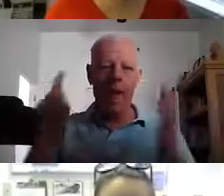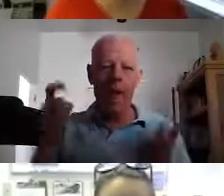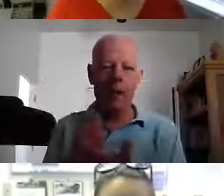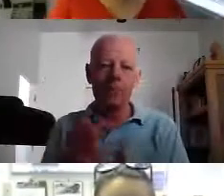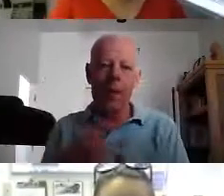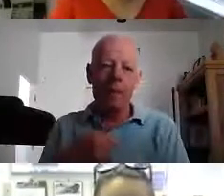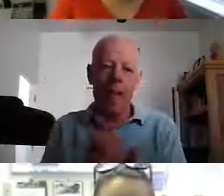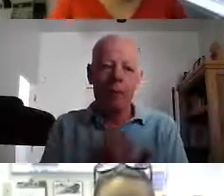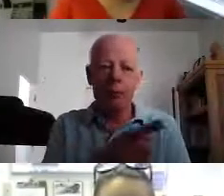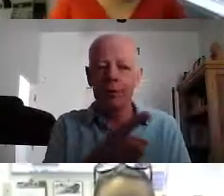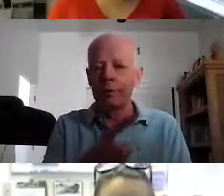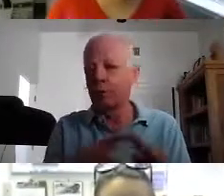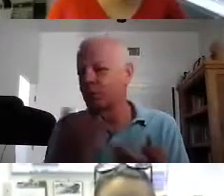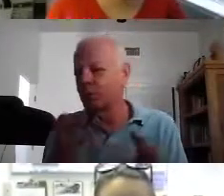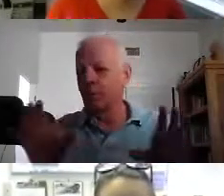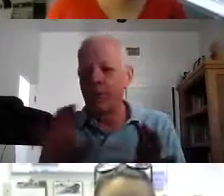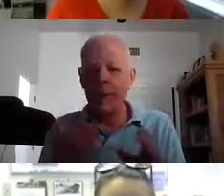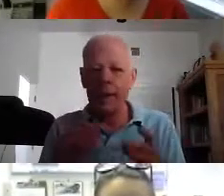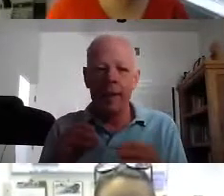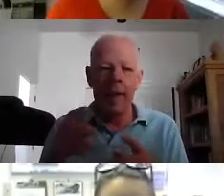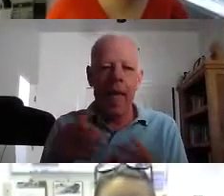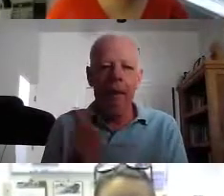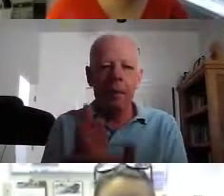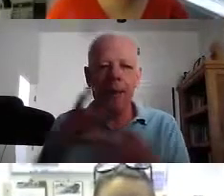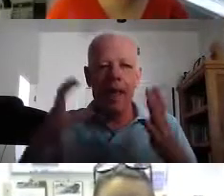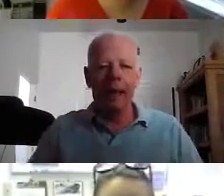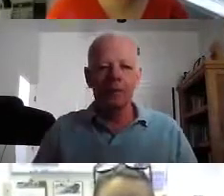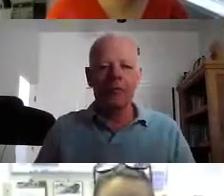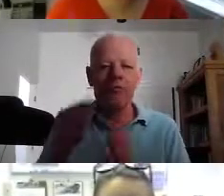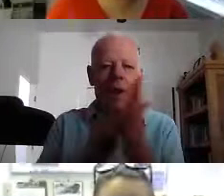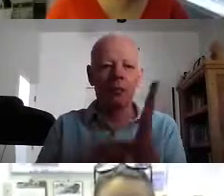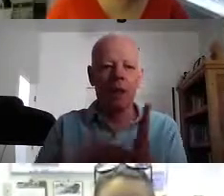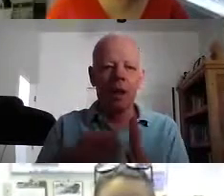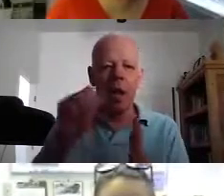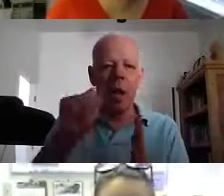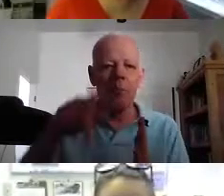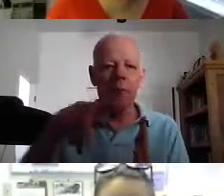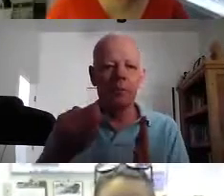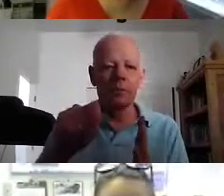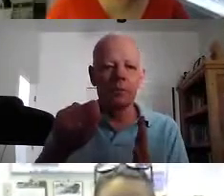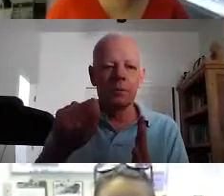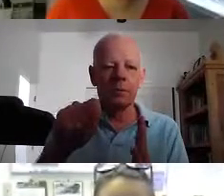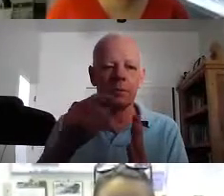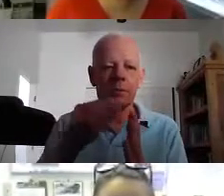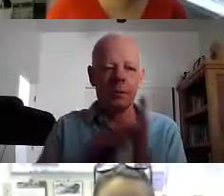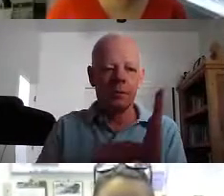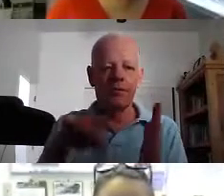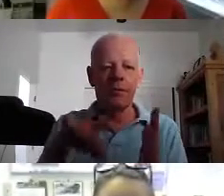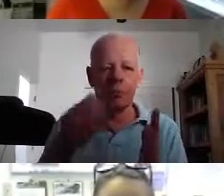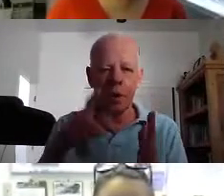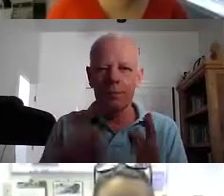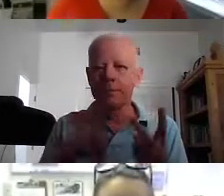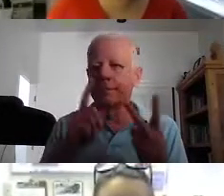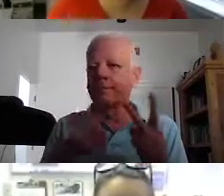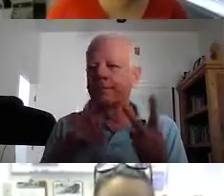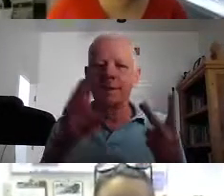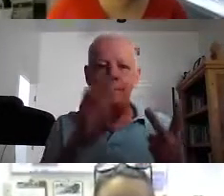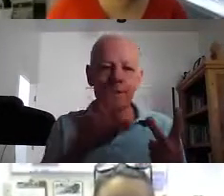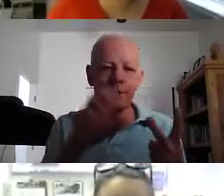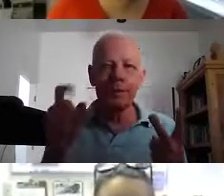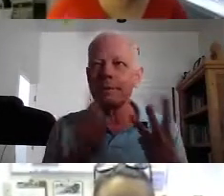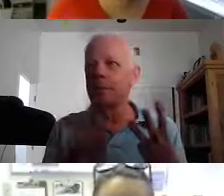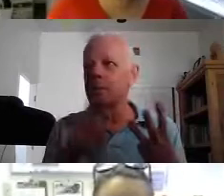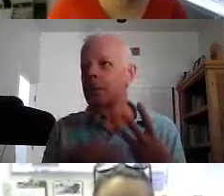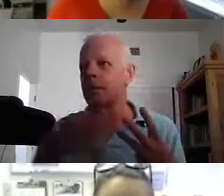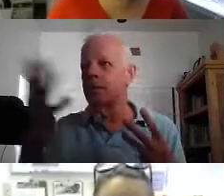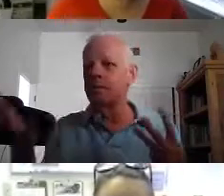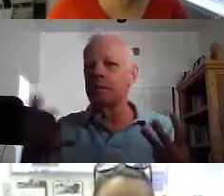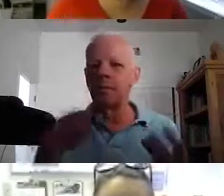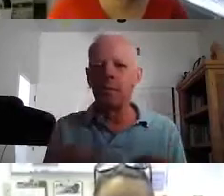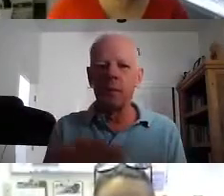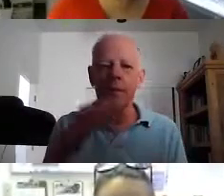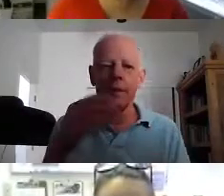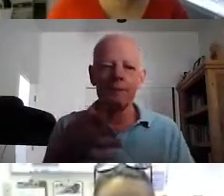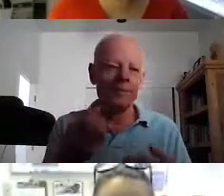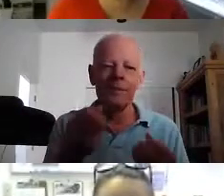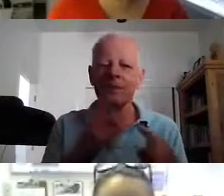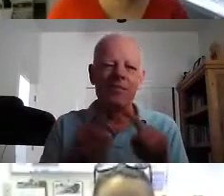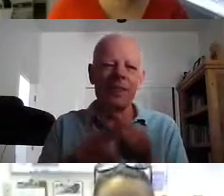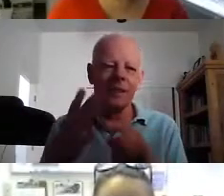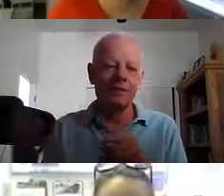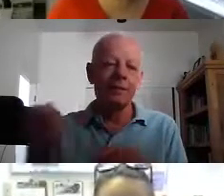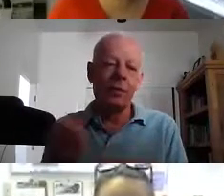I help clients fill out the applications for apartments, assist with social security issues, and sorts like that.